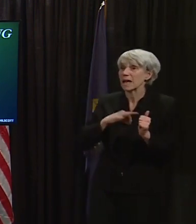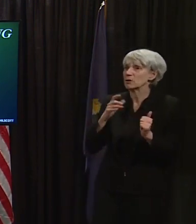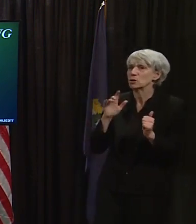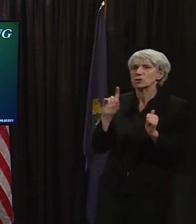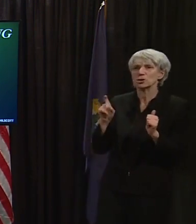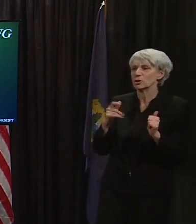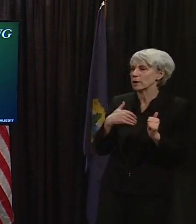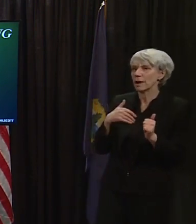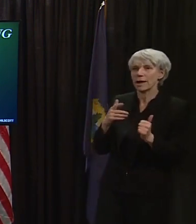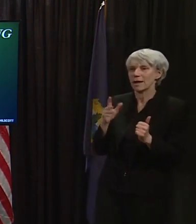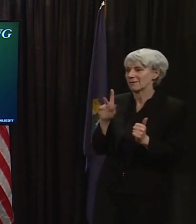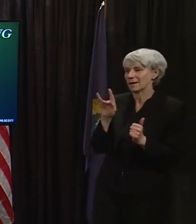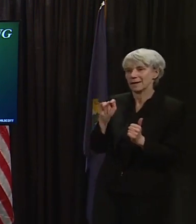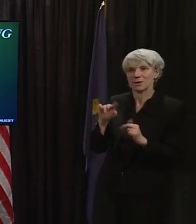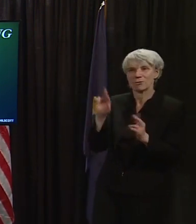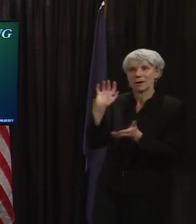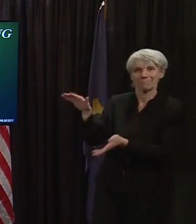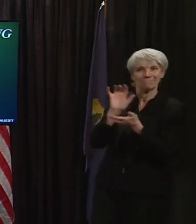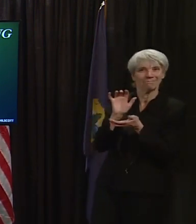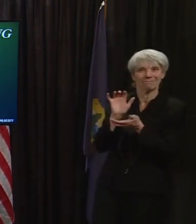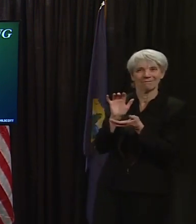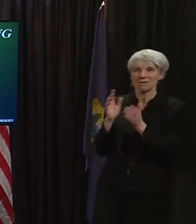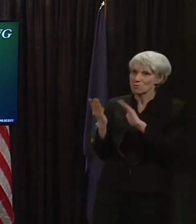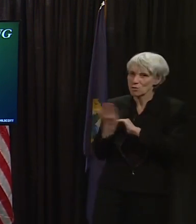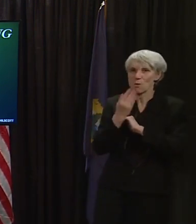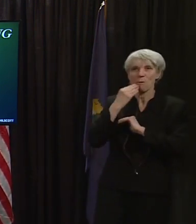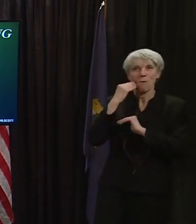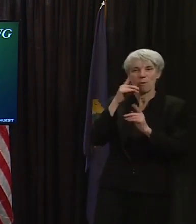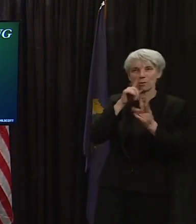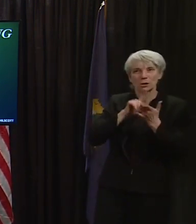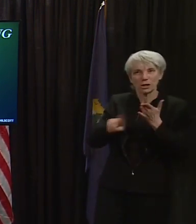regardless of their vaccination status. And these tests could be used as a